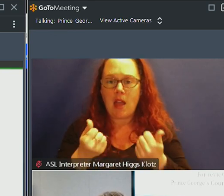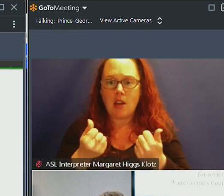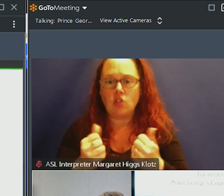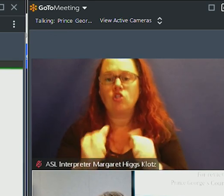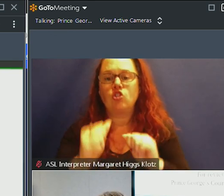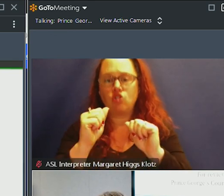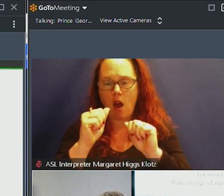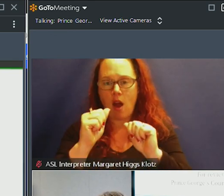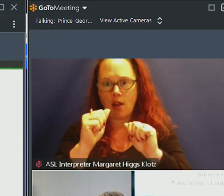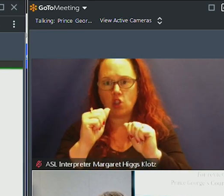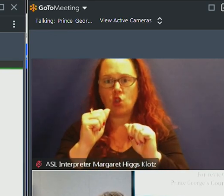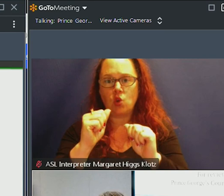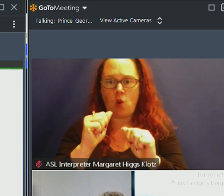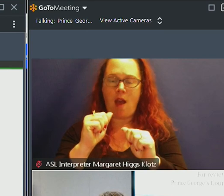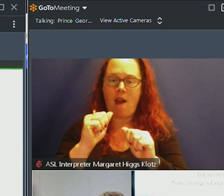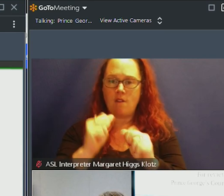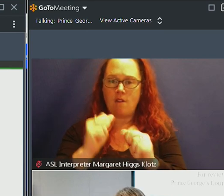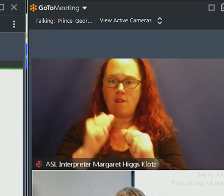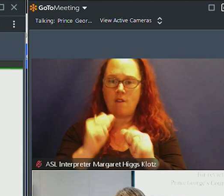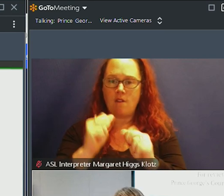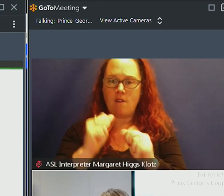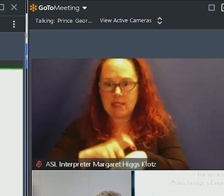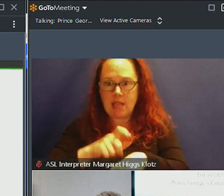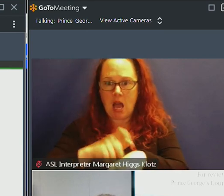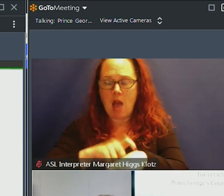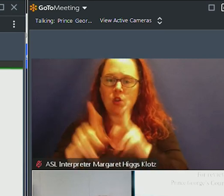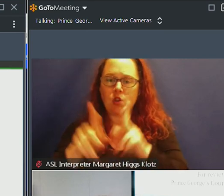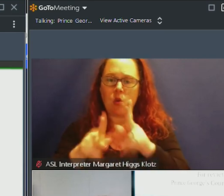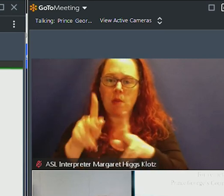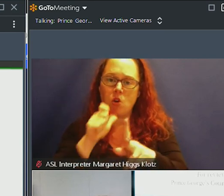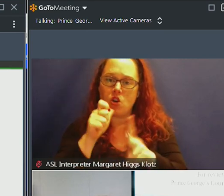not waiting around indefinitely. Okay. Now, who was that?